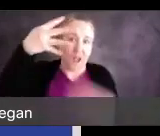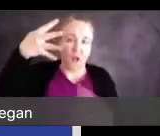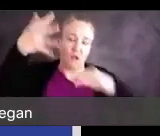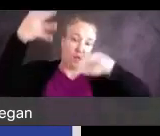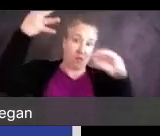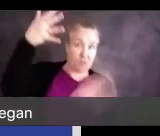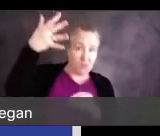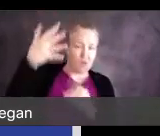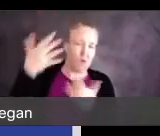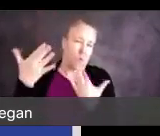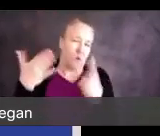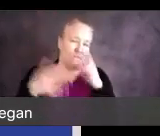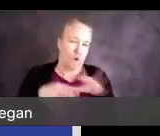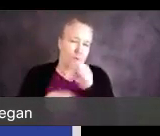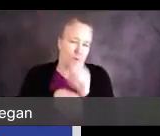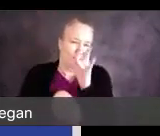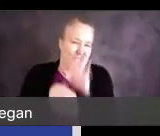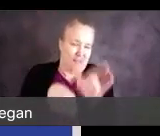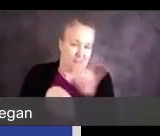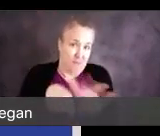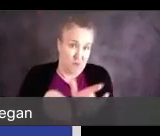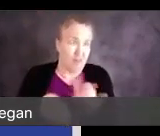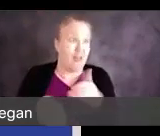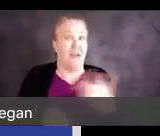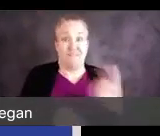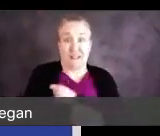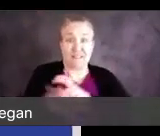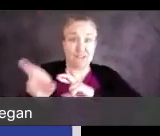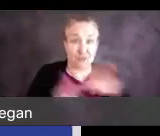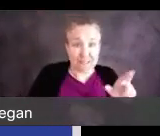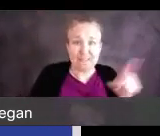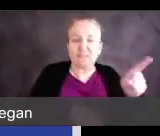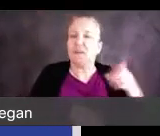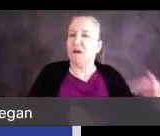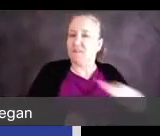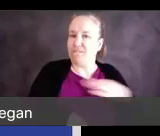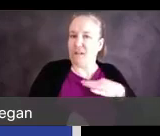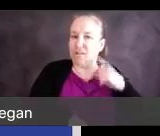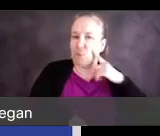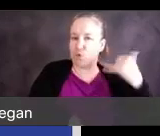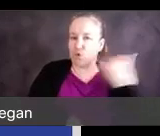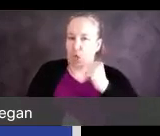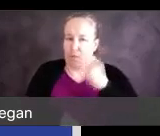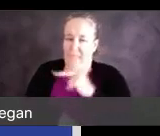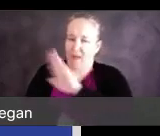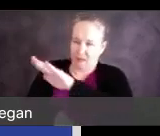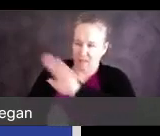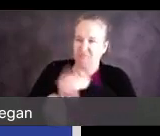When we have vaccine for you, a volunteer will call you back and book that appointment for you over